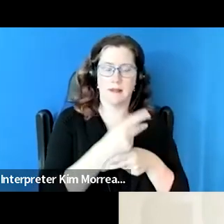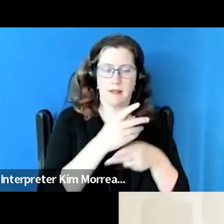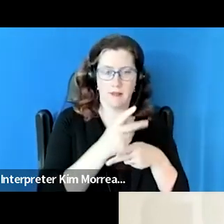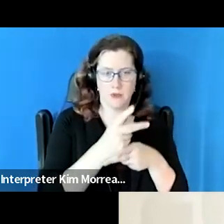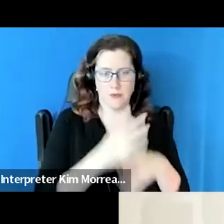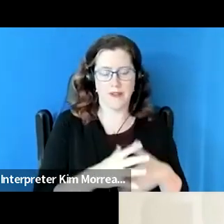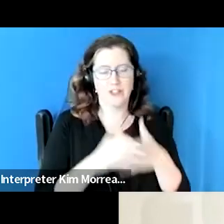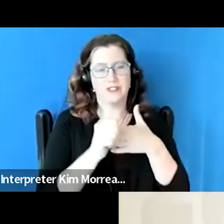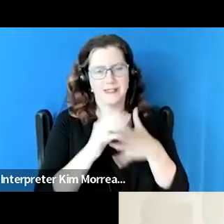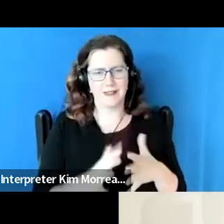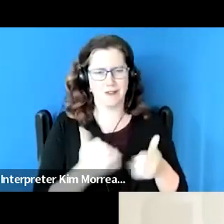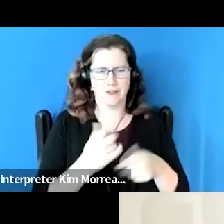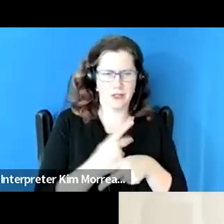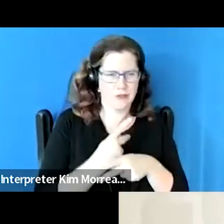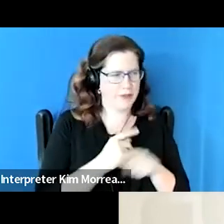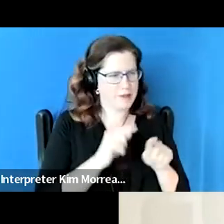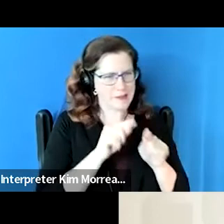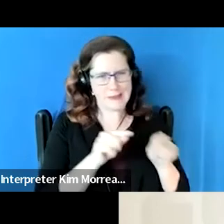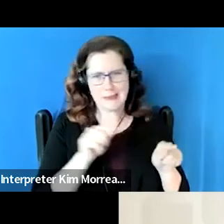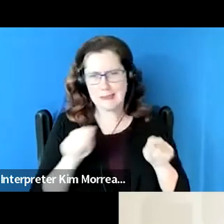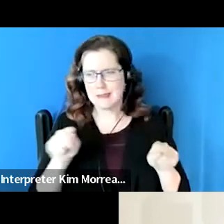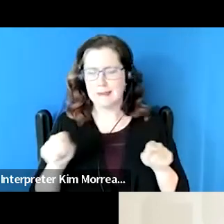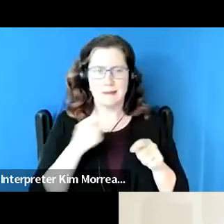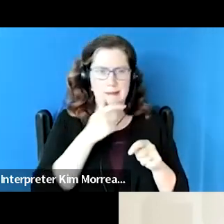and supervisors to figure out a collective way